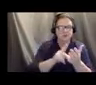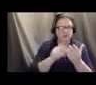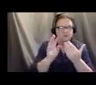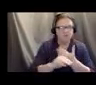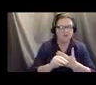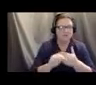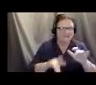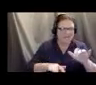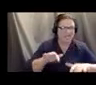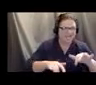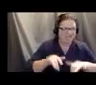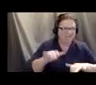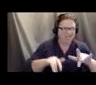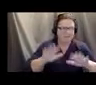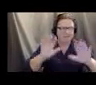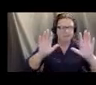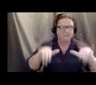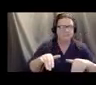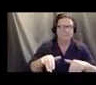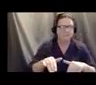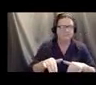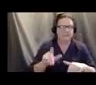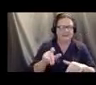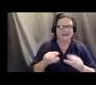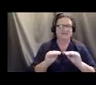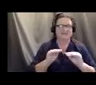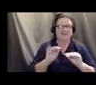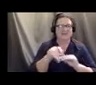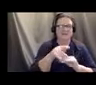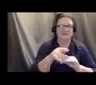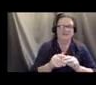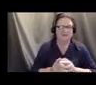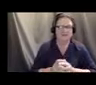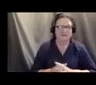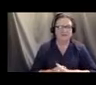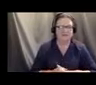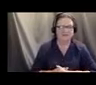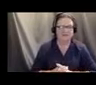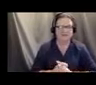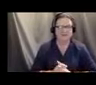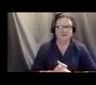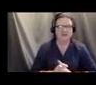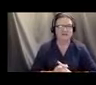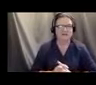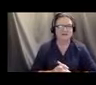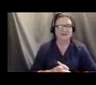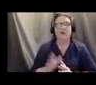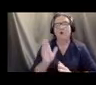Going to have to go back and make sure I have -- we are going to save the chat.